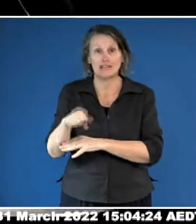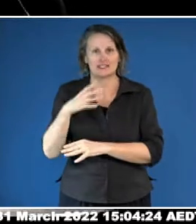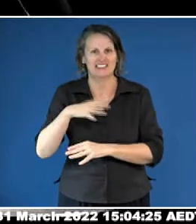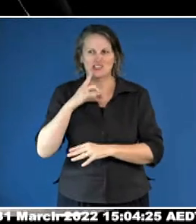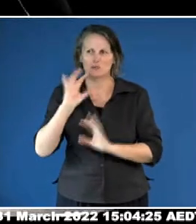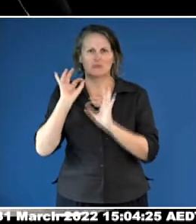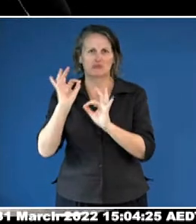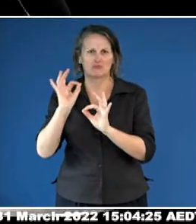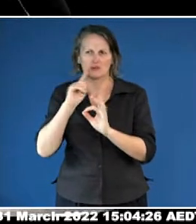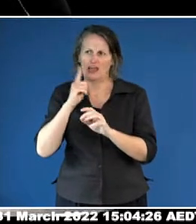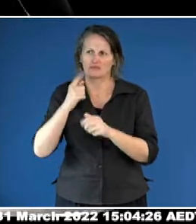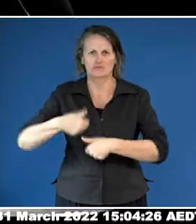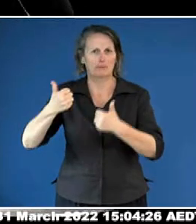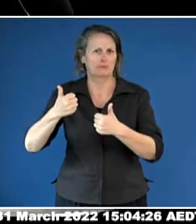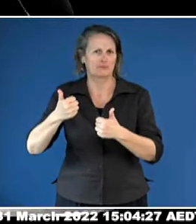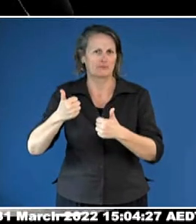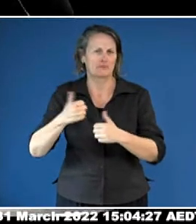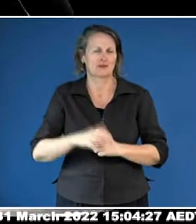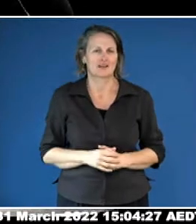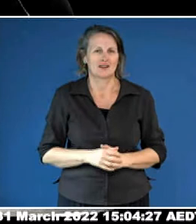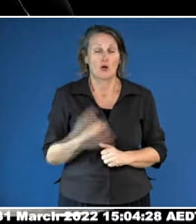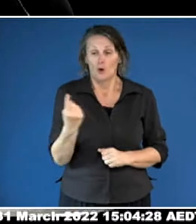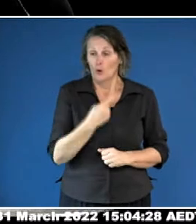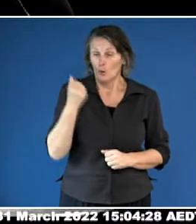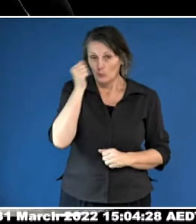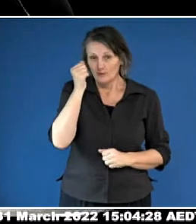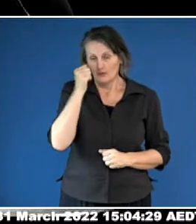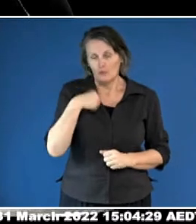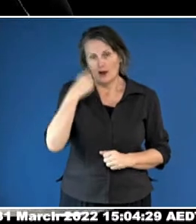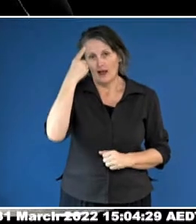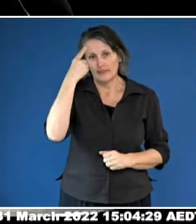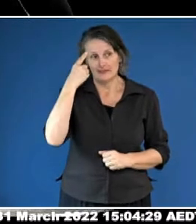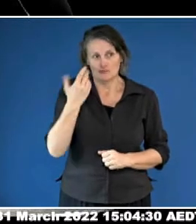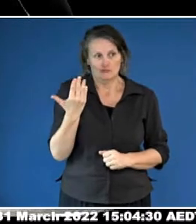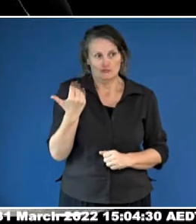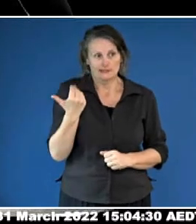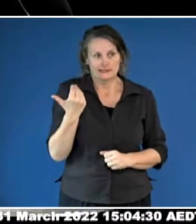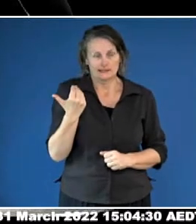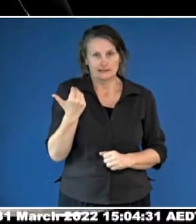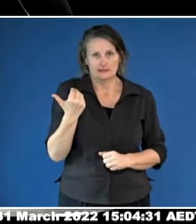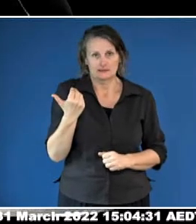Exactly. So, you know, we know, I think, the most recent participation rates in the NDIS